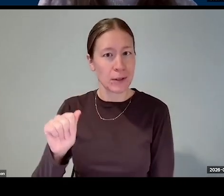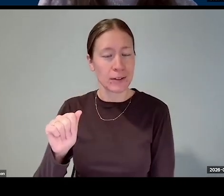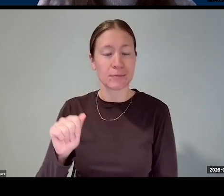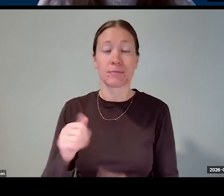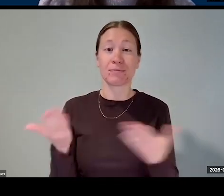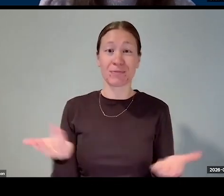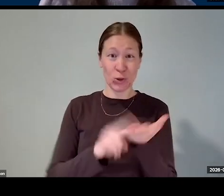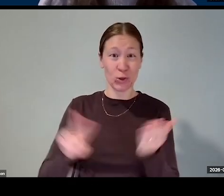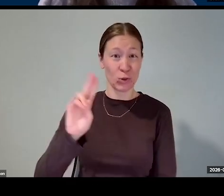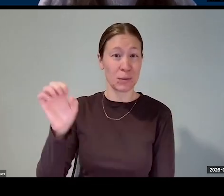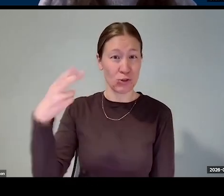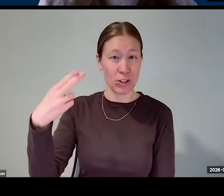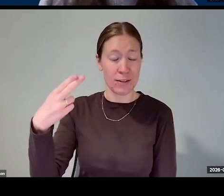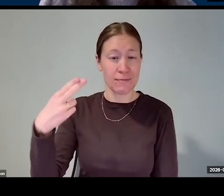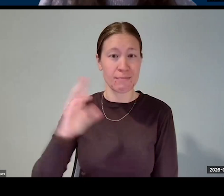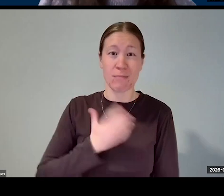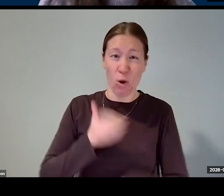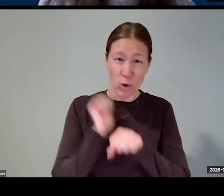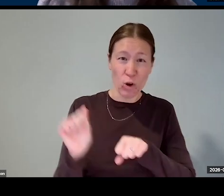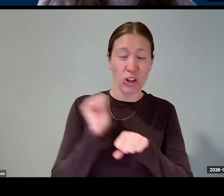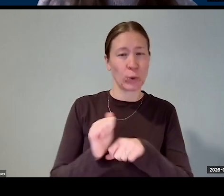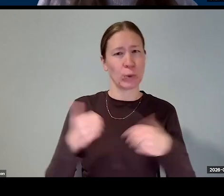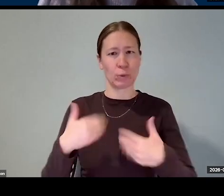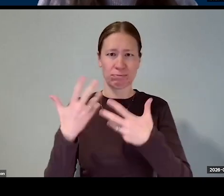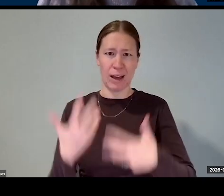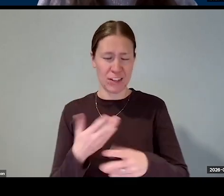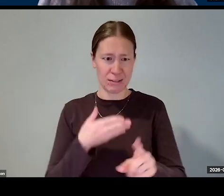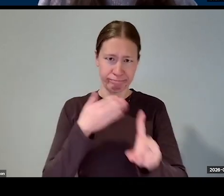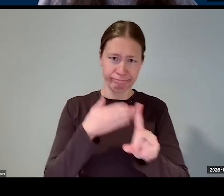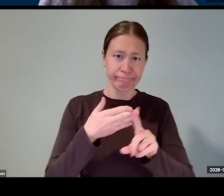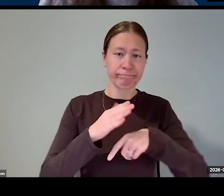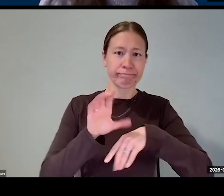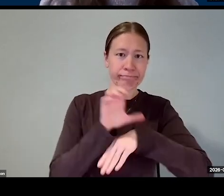at this university is conducted online, digital accessibility applies